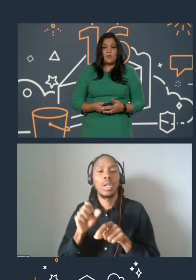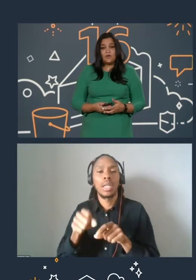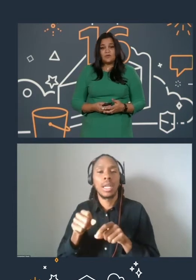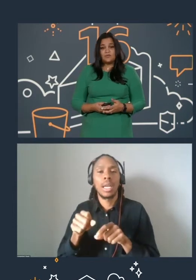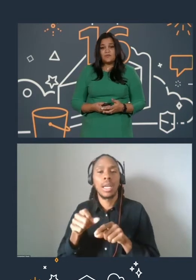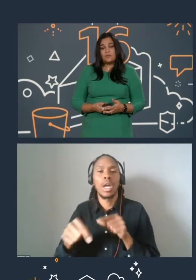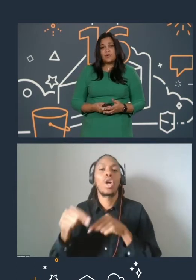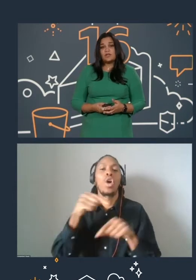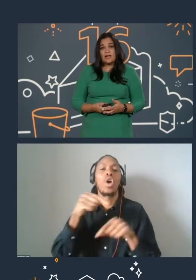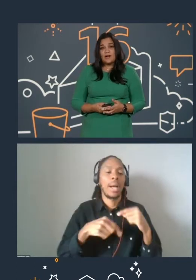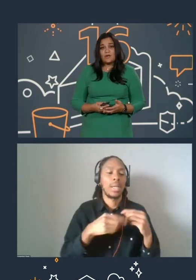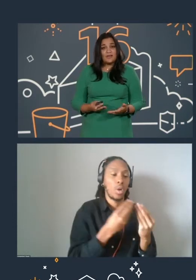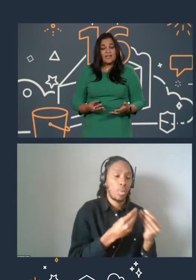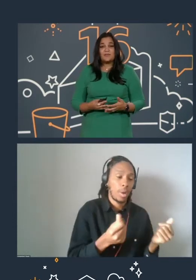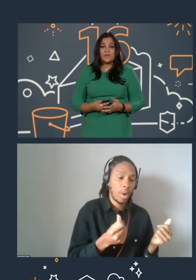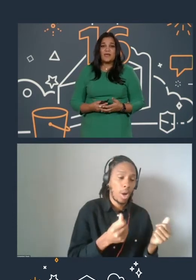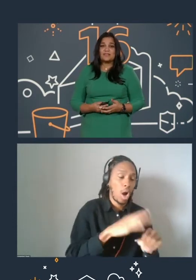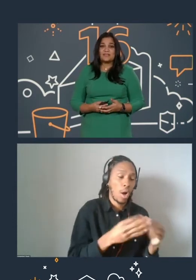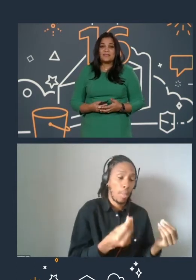or to VMware Cloud on AWS.